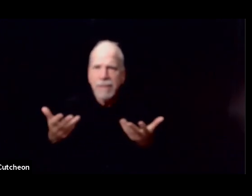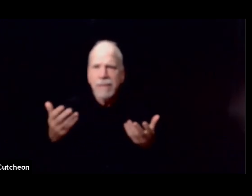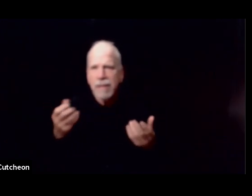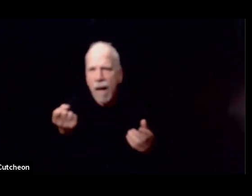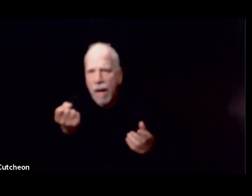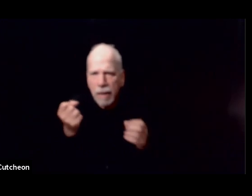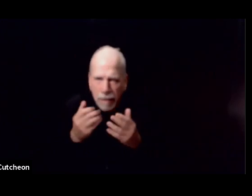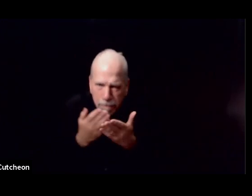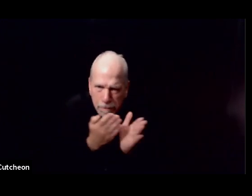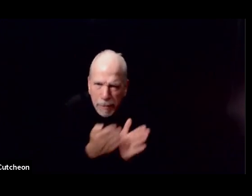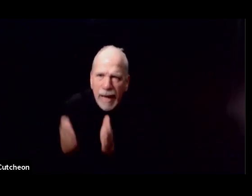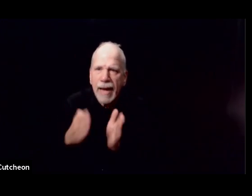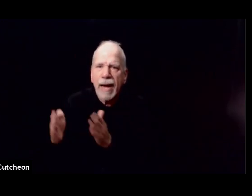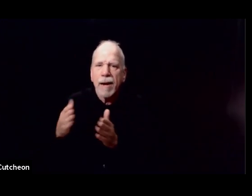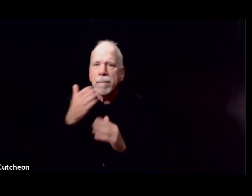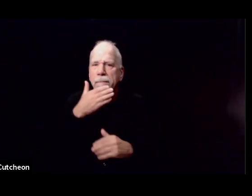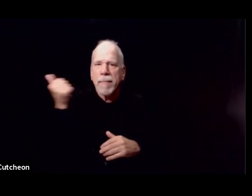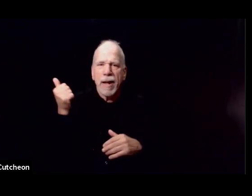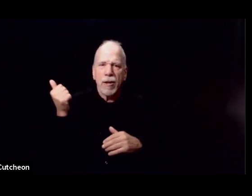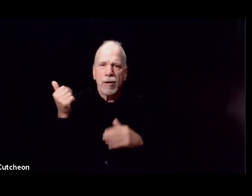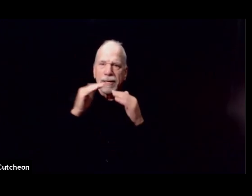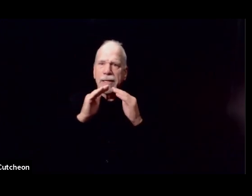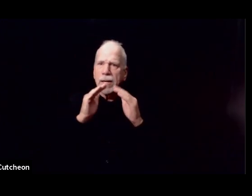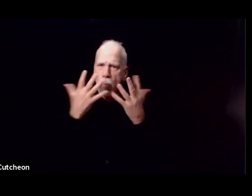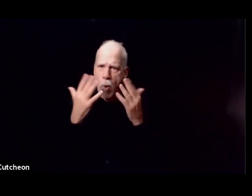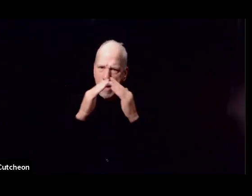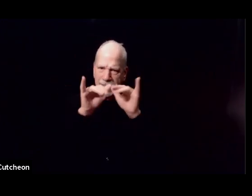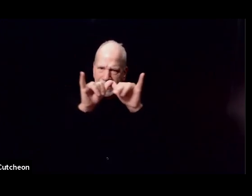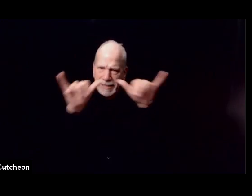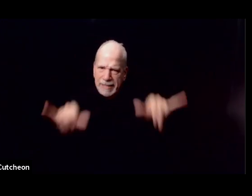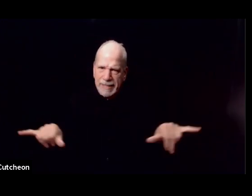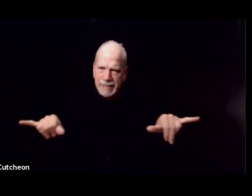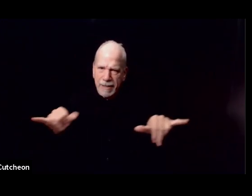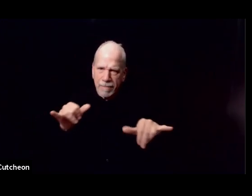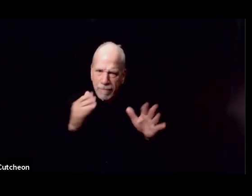through our our statewide critical care coordination group and talking about optimizing clinical